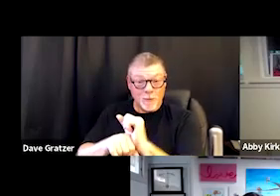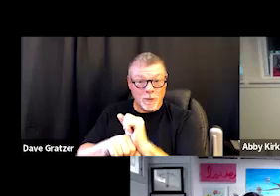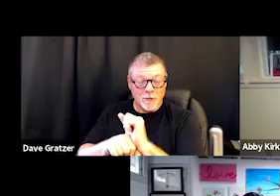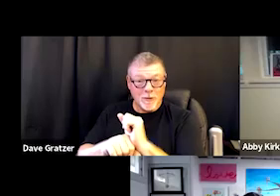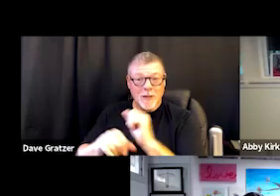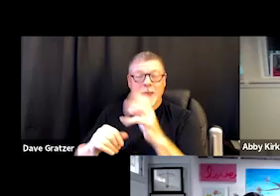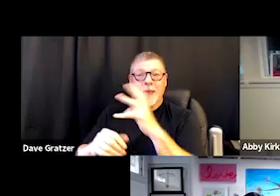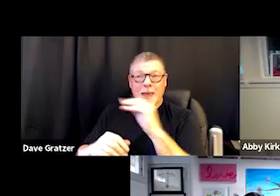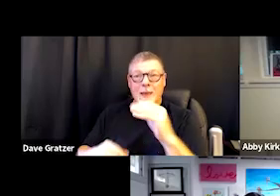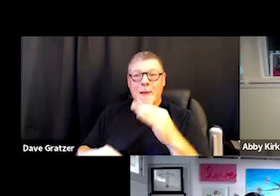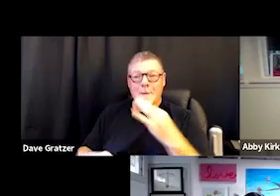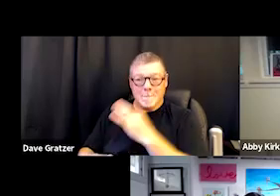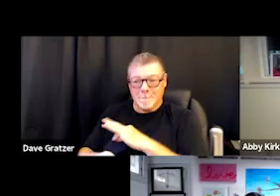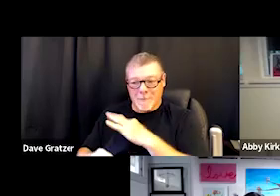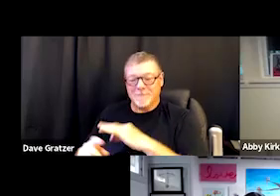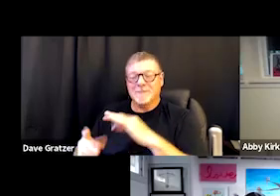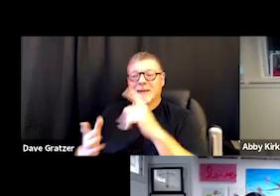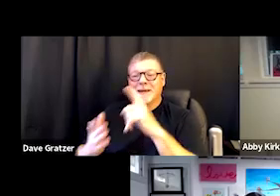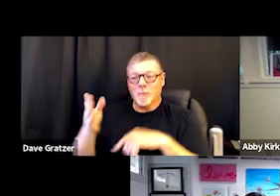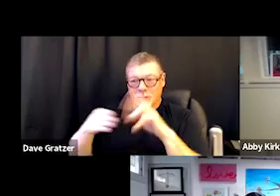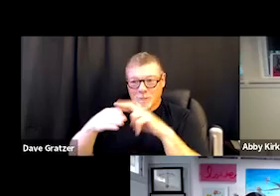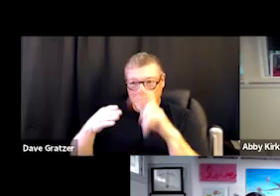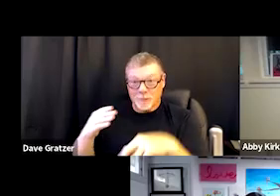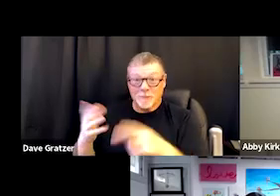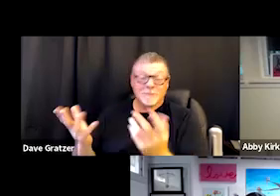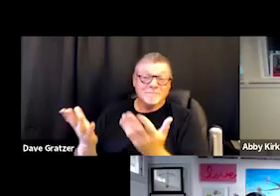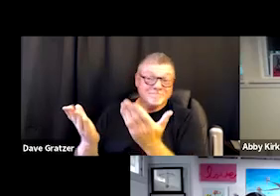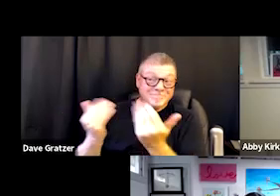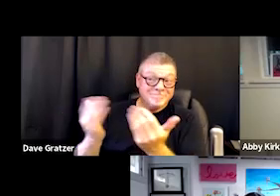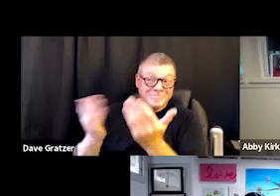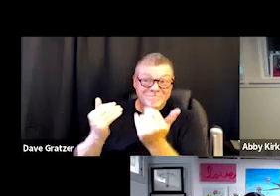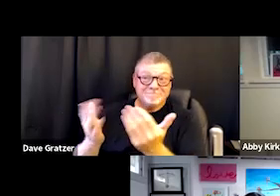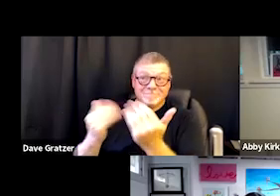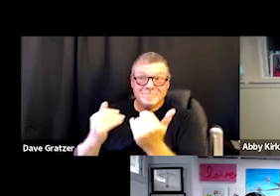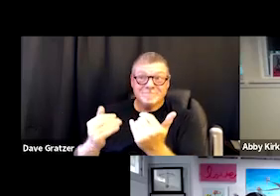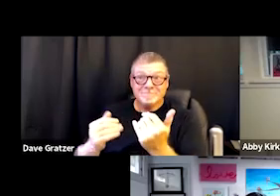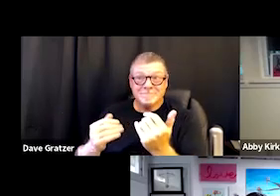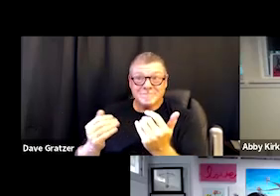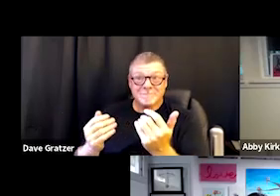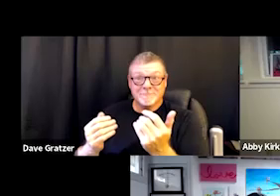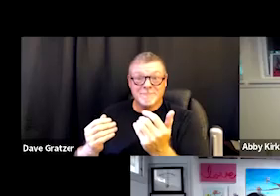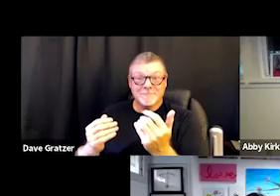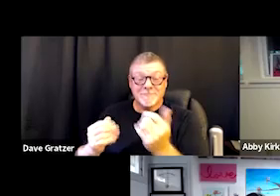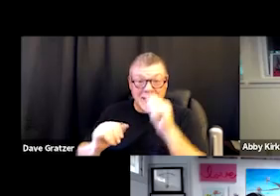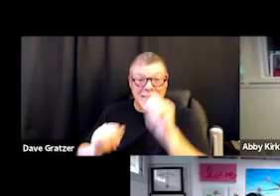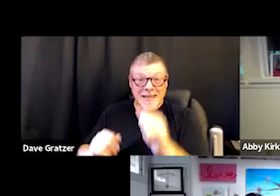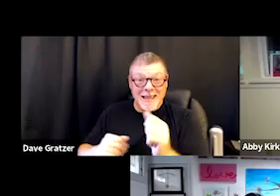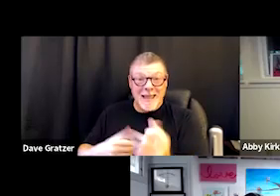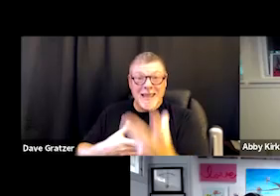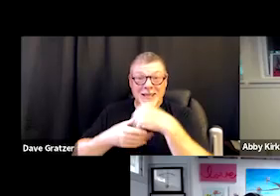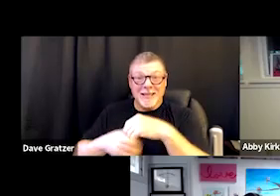These are the benefits. These are the outcomes. And can we put into our state plan